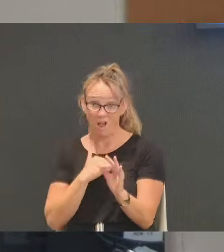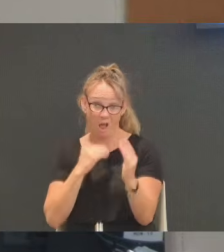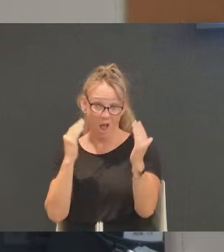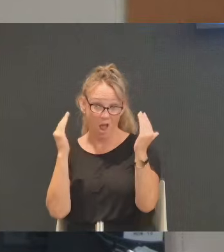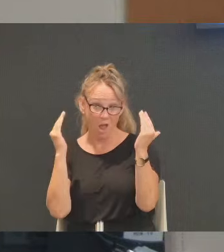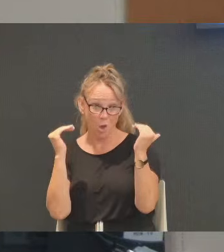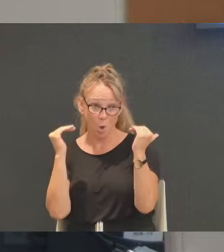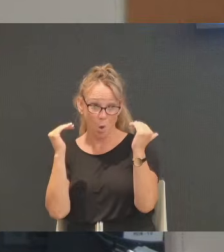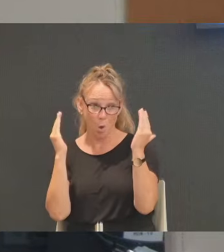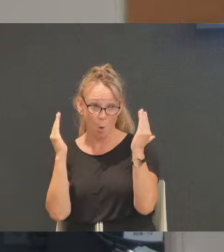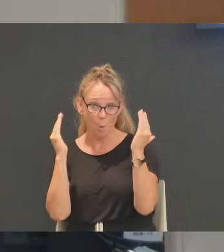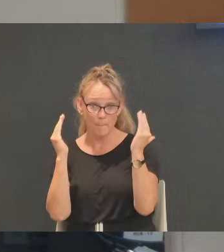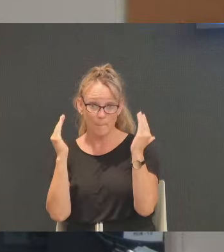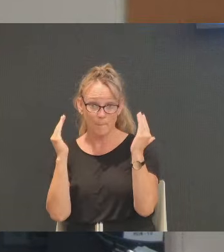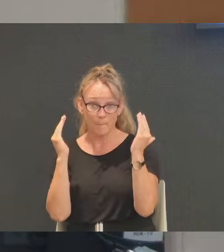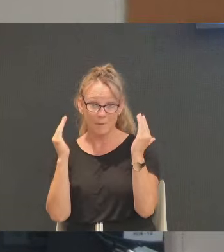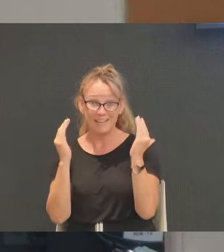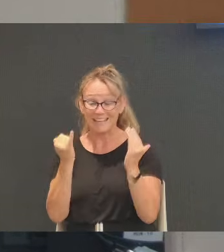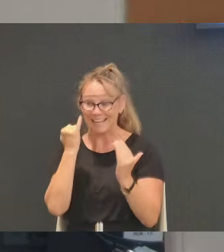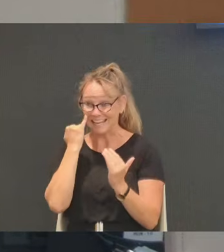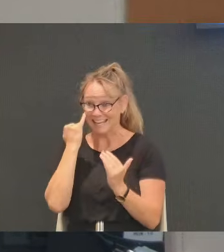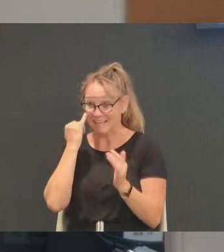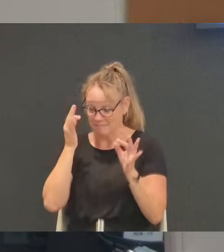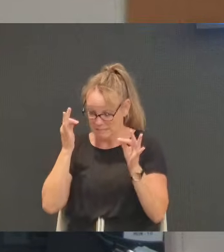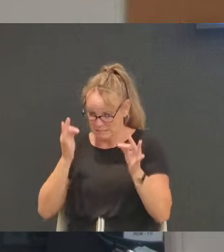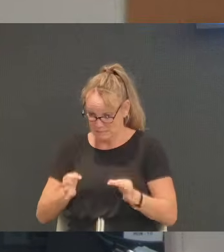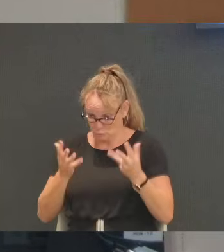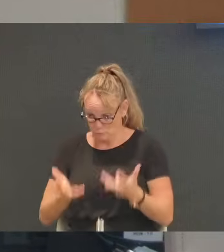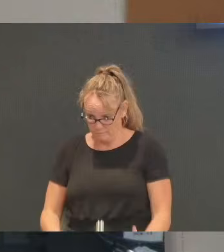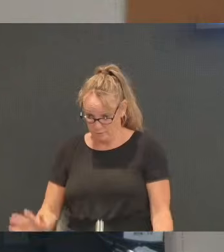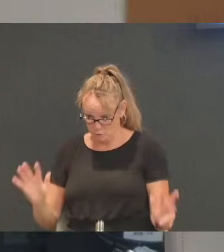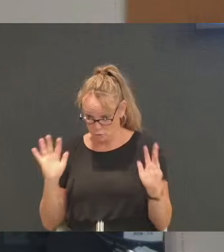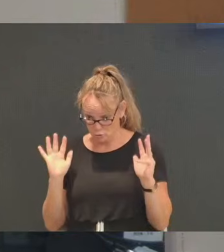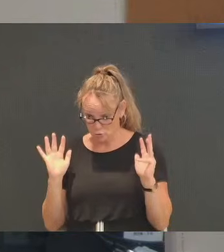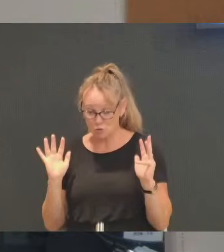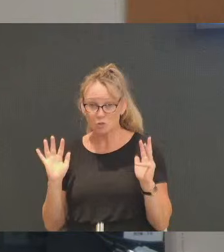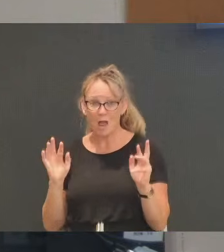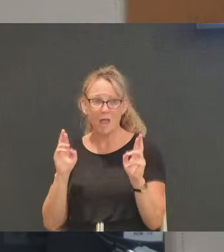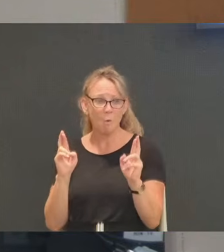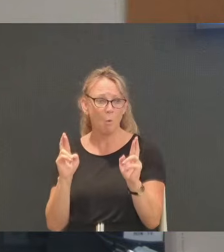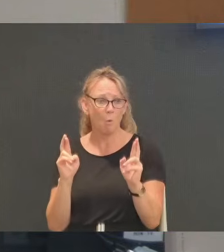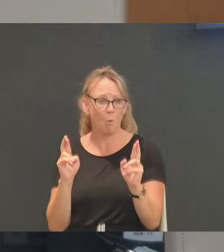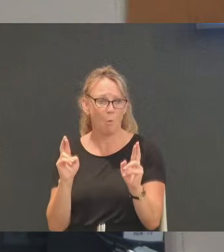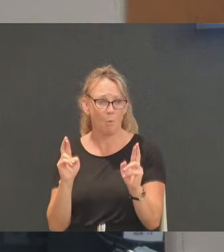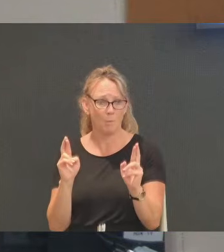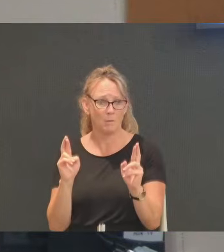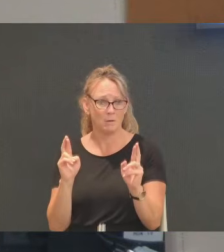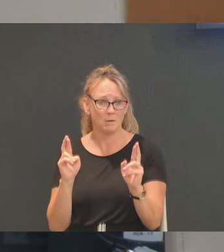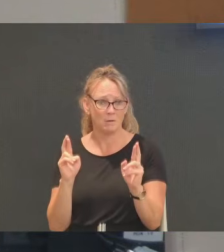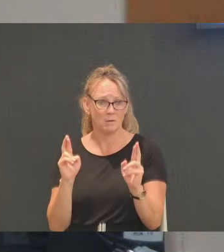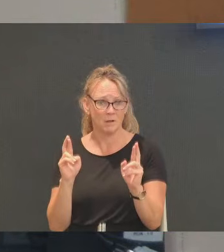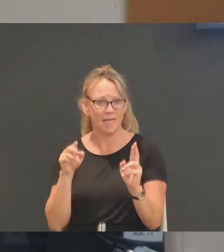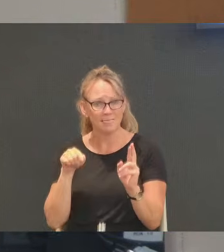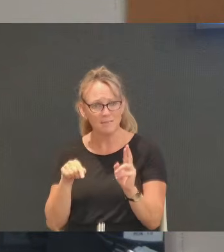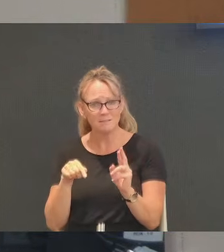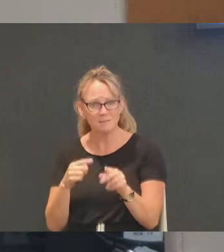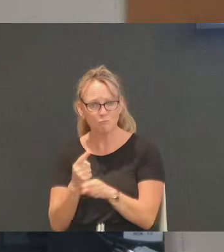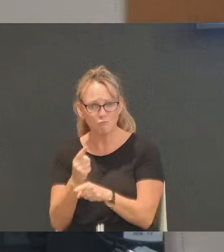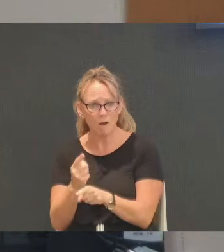after the decision is made regarding the levy that this becomes regular that we don't have to